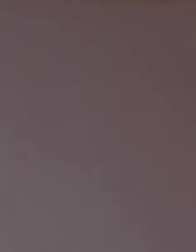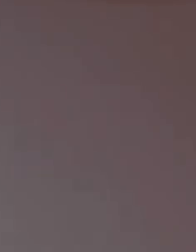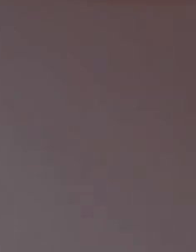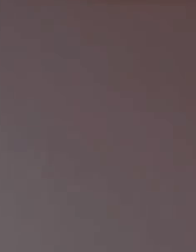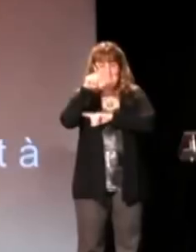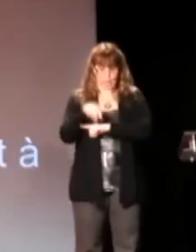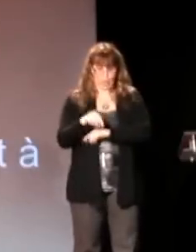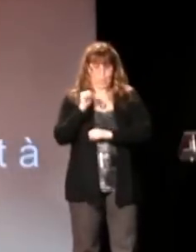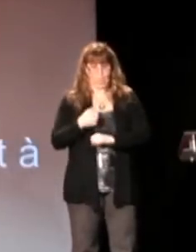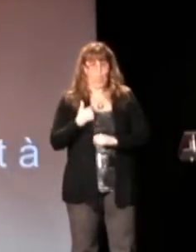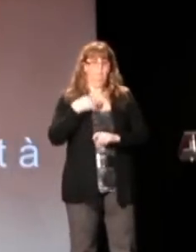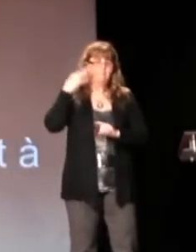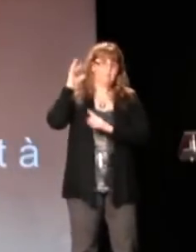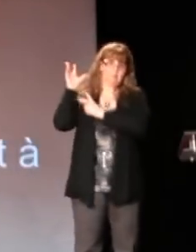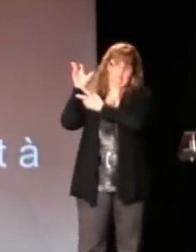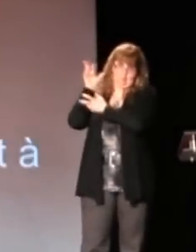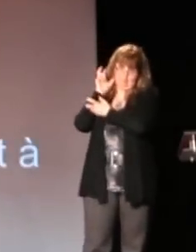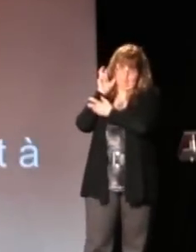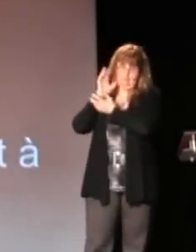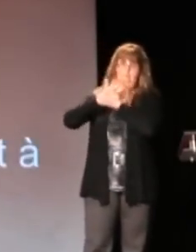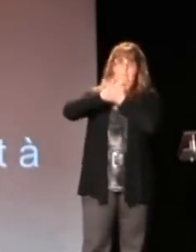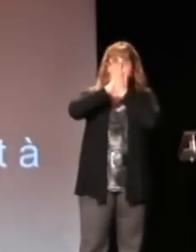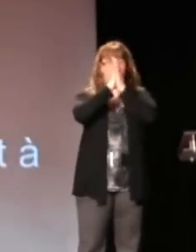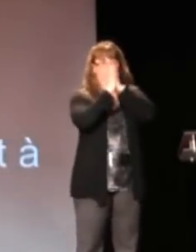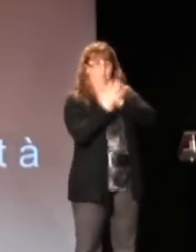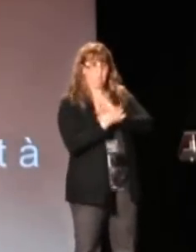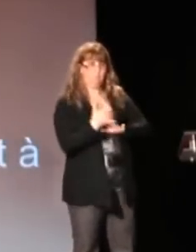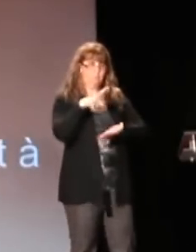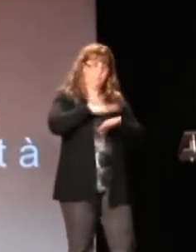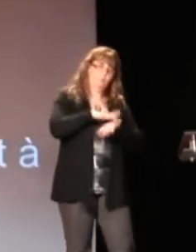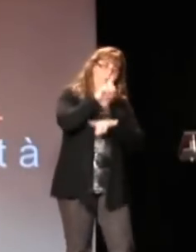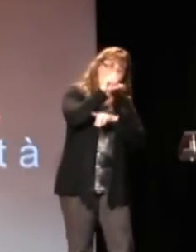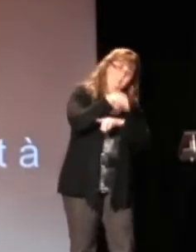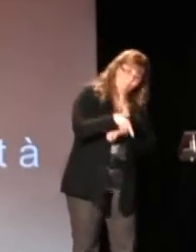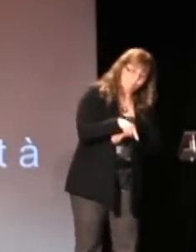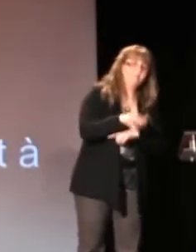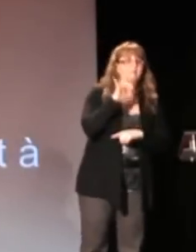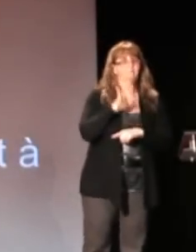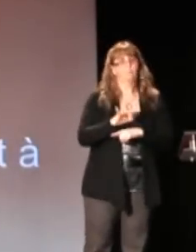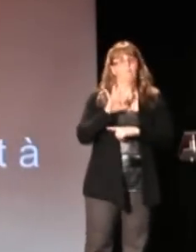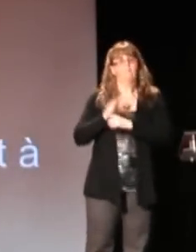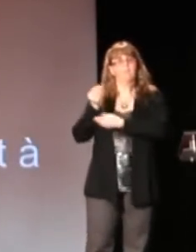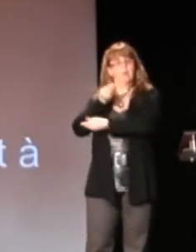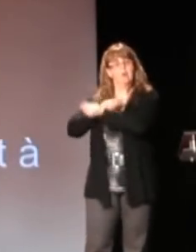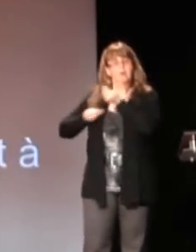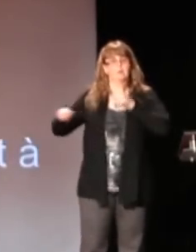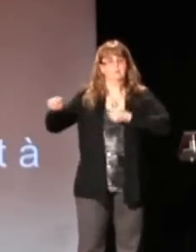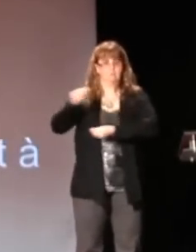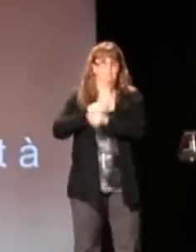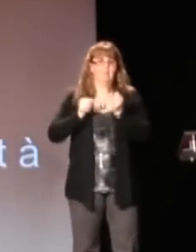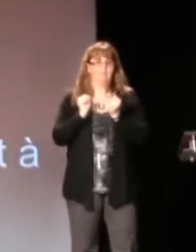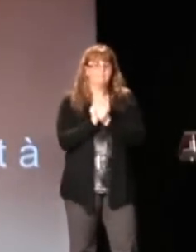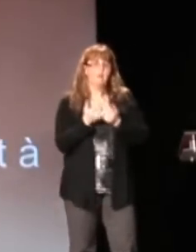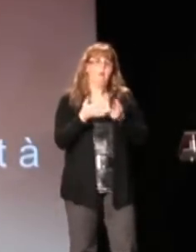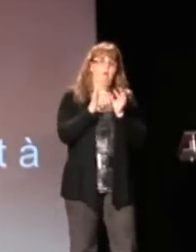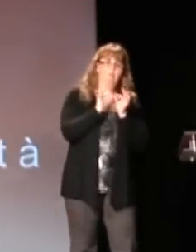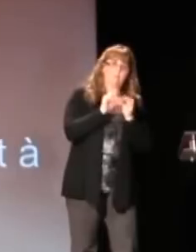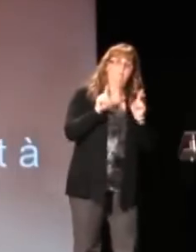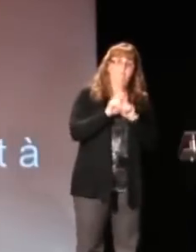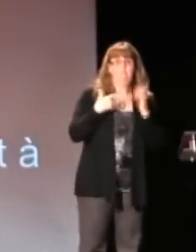The only way to succeed will be through collaboration. We will have to collaborate with interpreters like Lina...